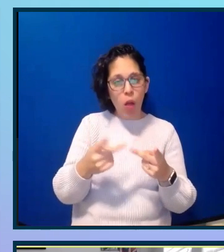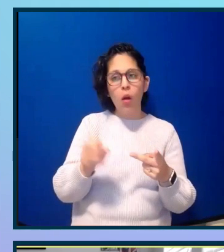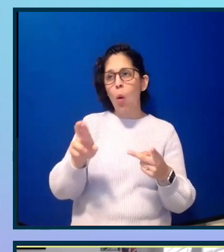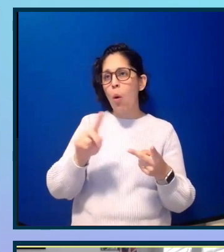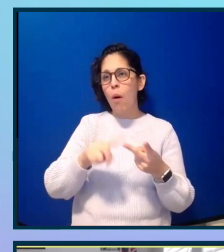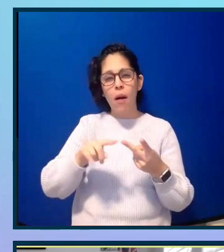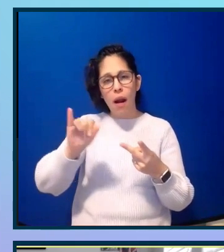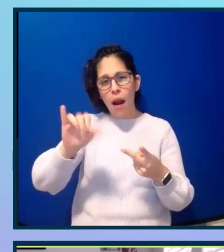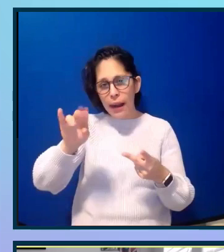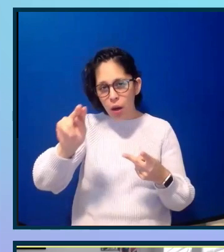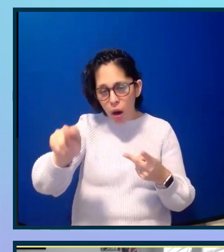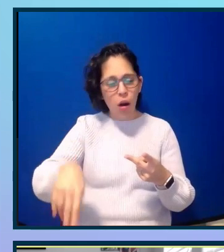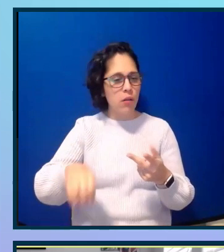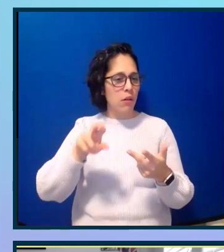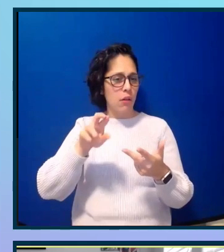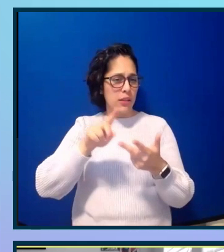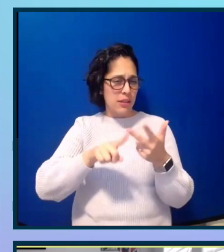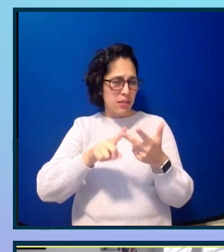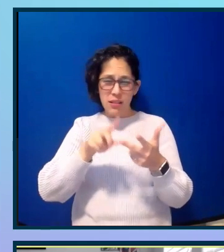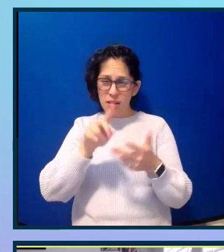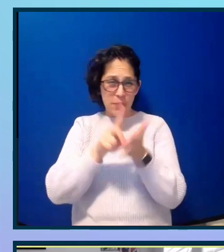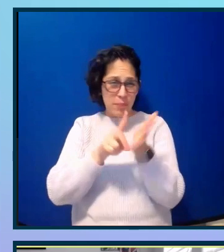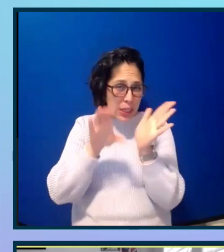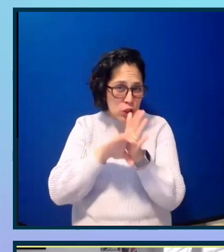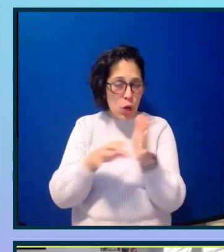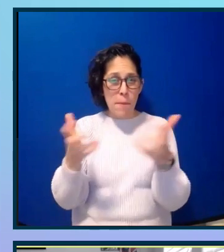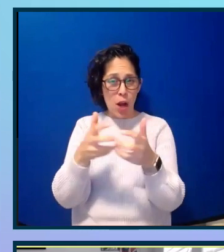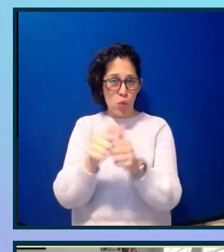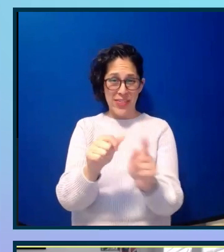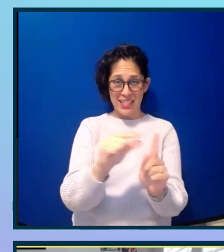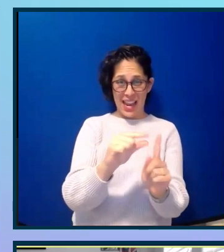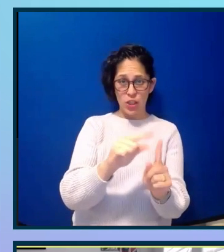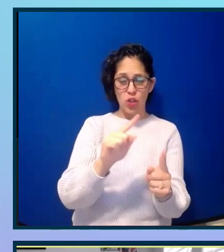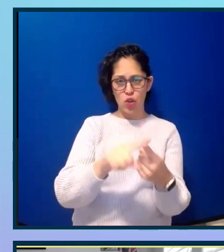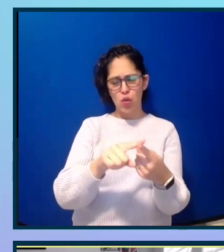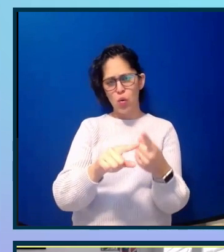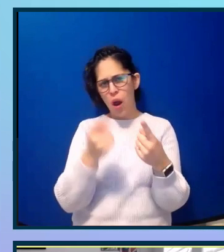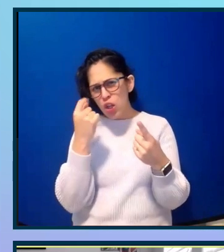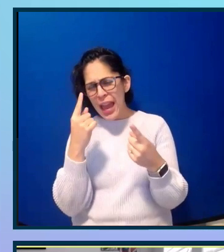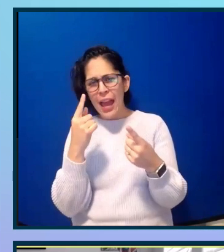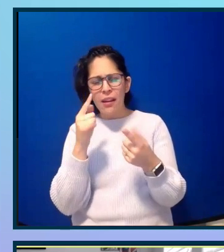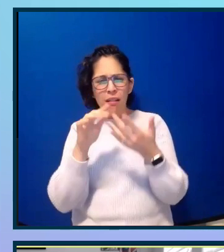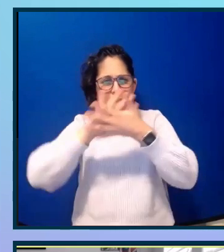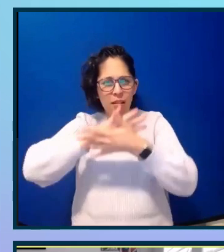or some kind of illustration paired with the text to help maybe uncover implied meaning within text itself